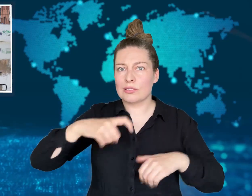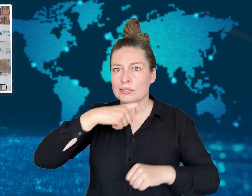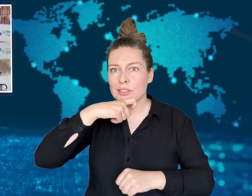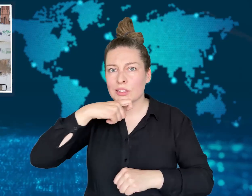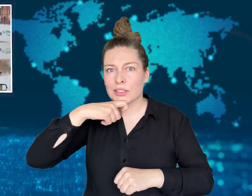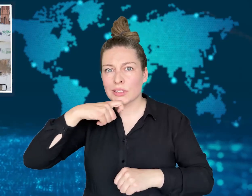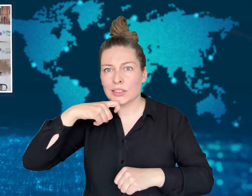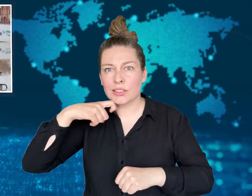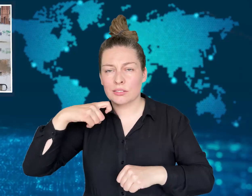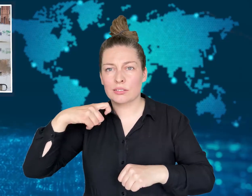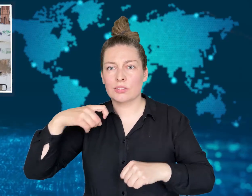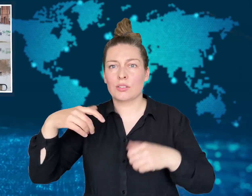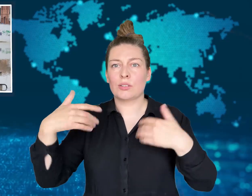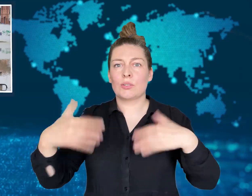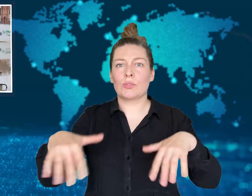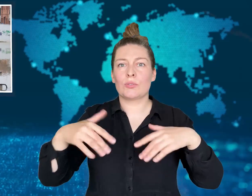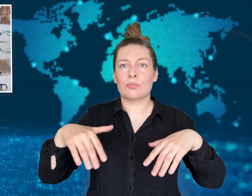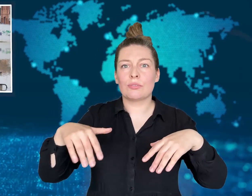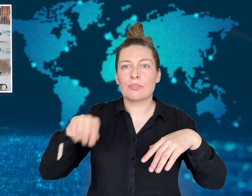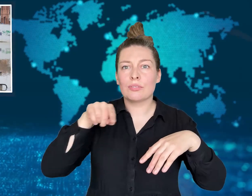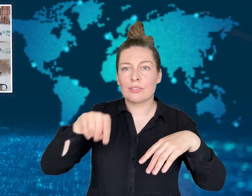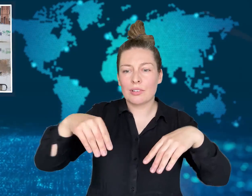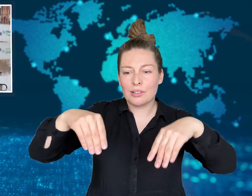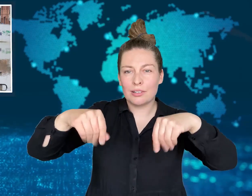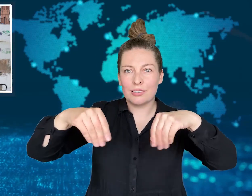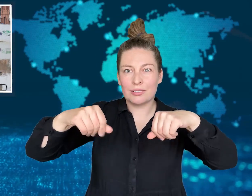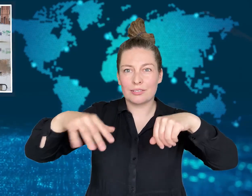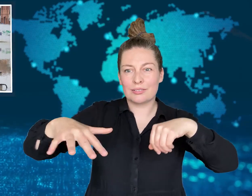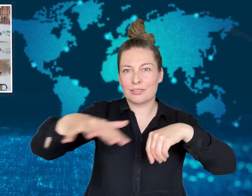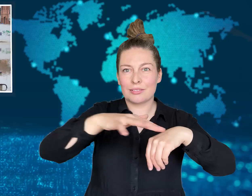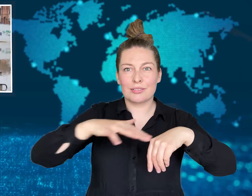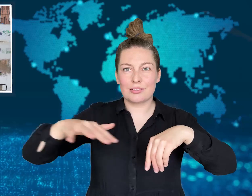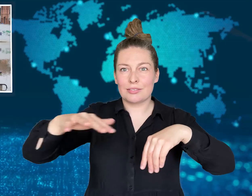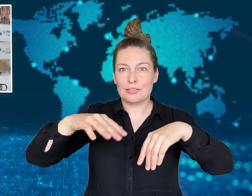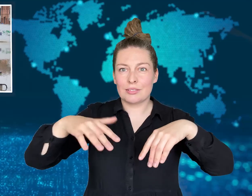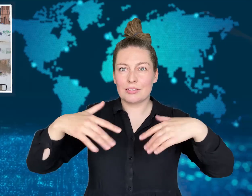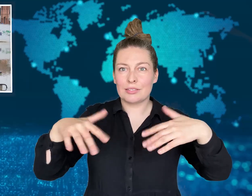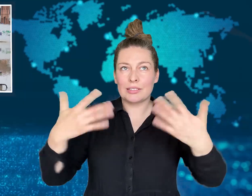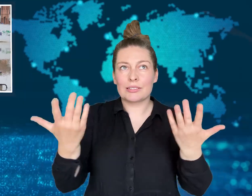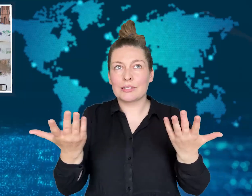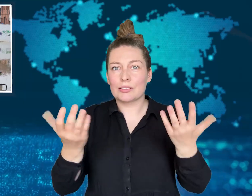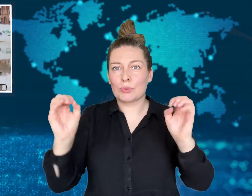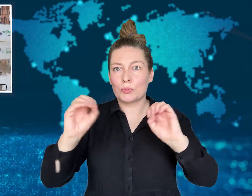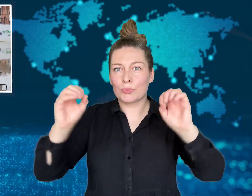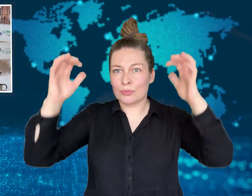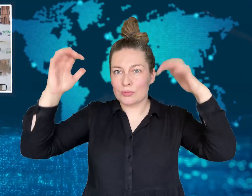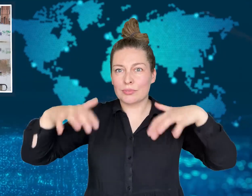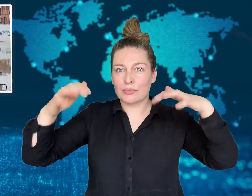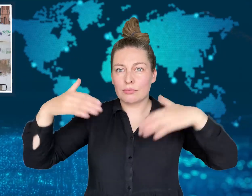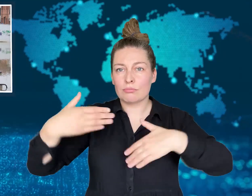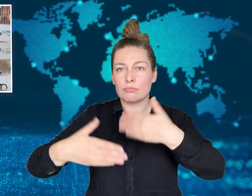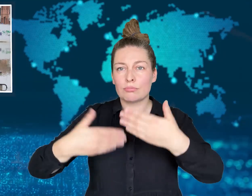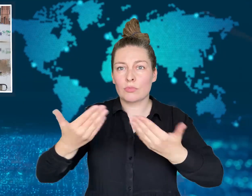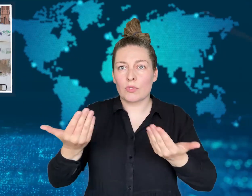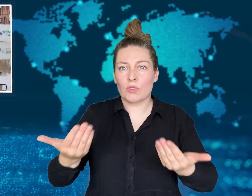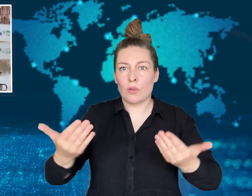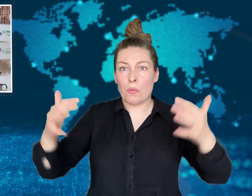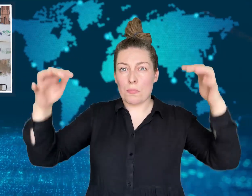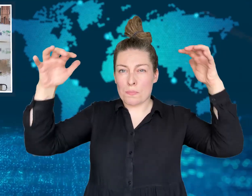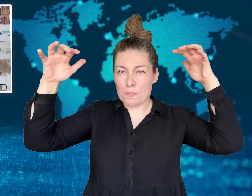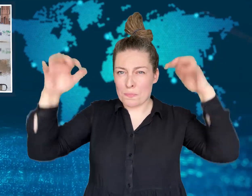The dried out land could not absorb the heavy waters.